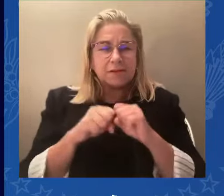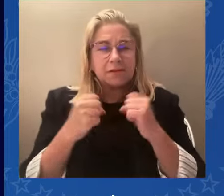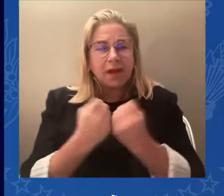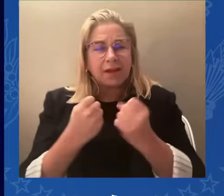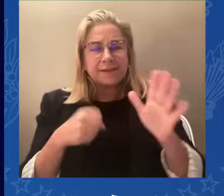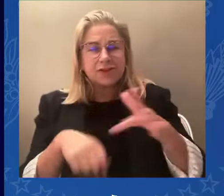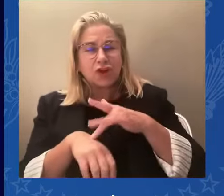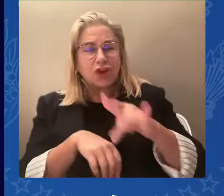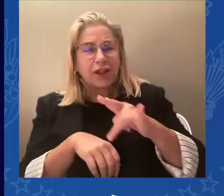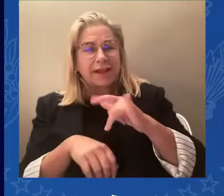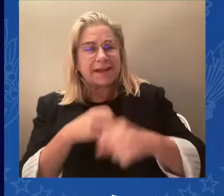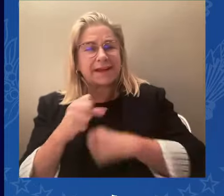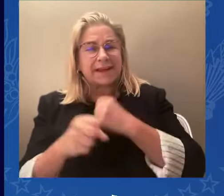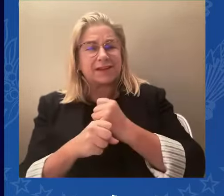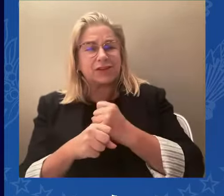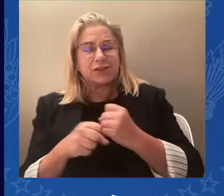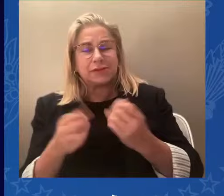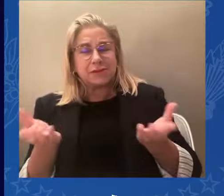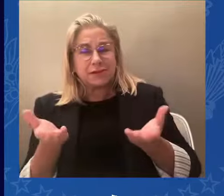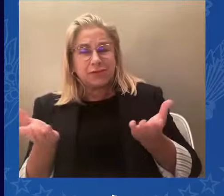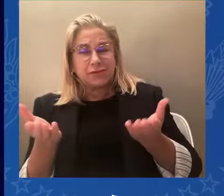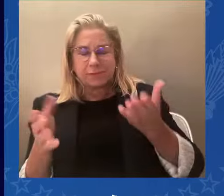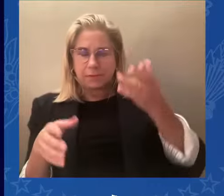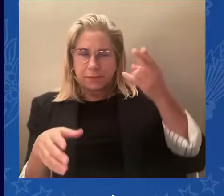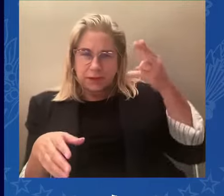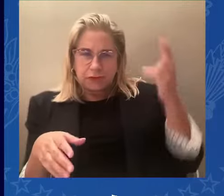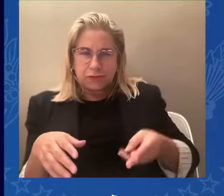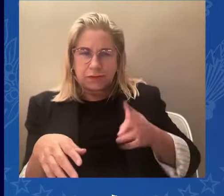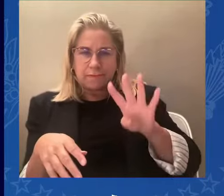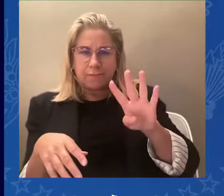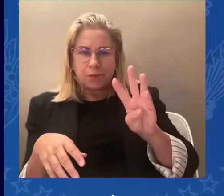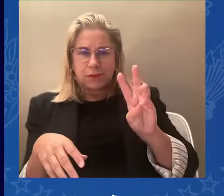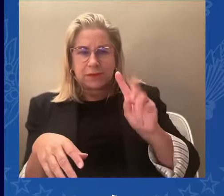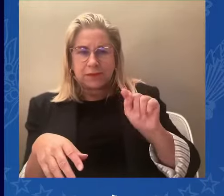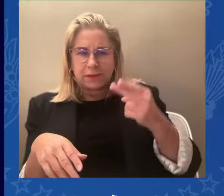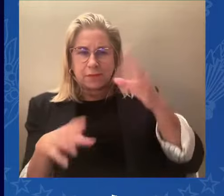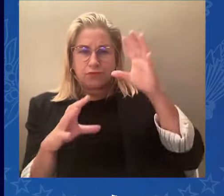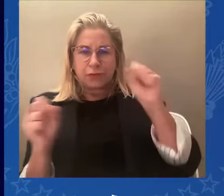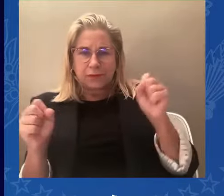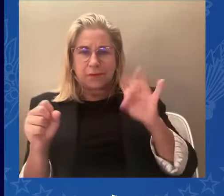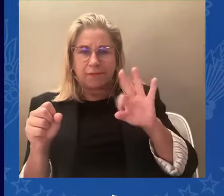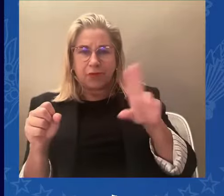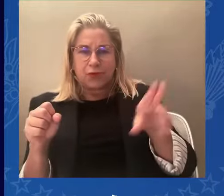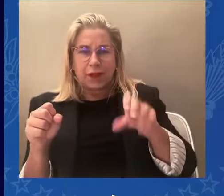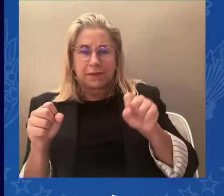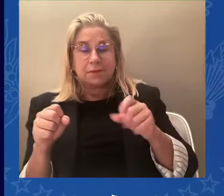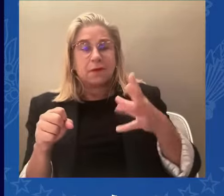for civil rights. He made history by appointing Ketanji Brown Jackson as the first black woman to the Supreme Court